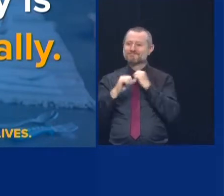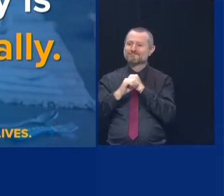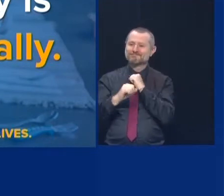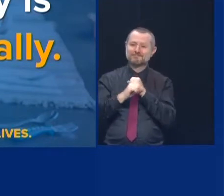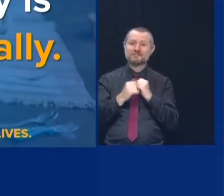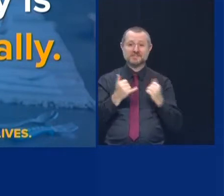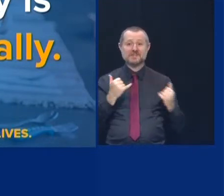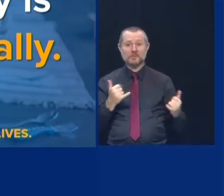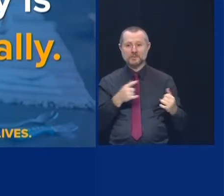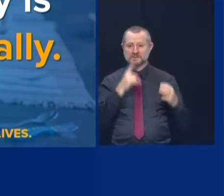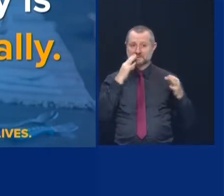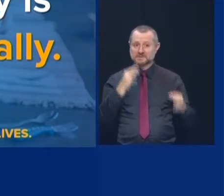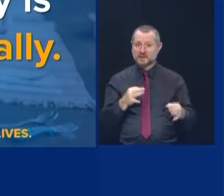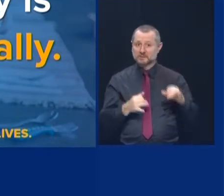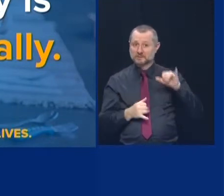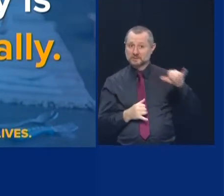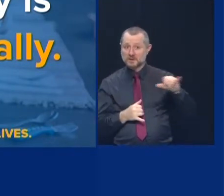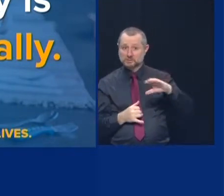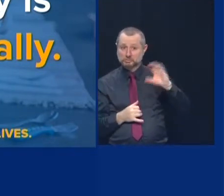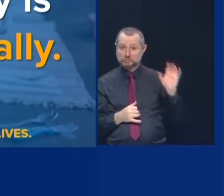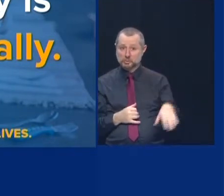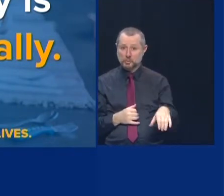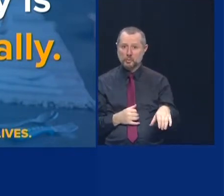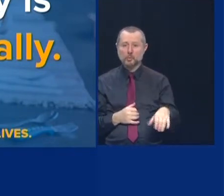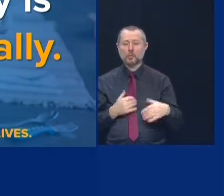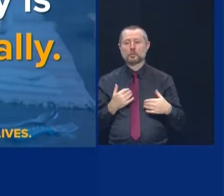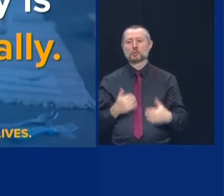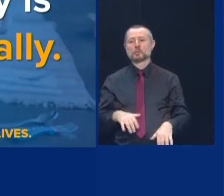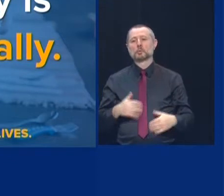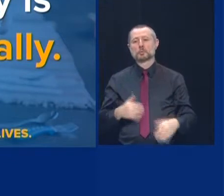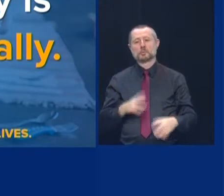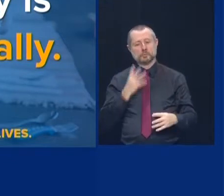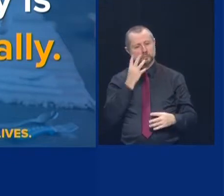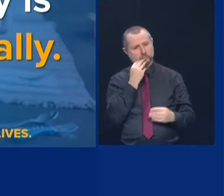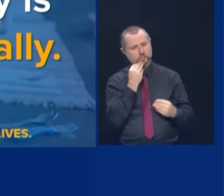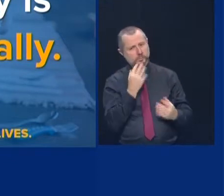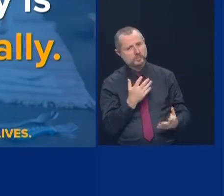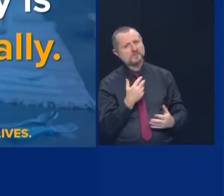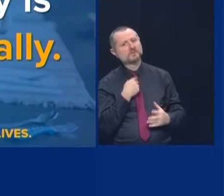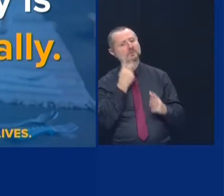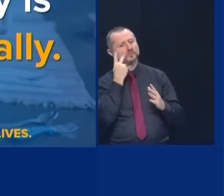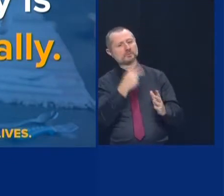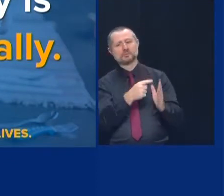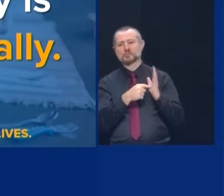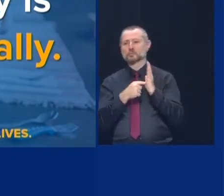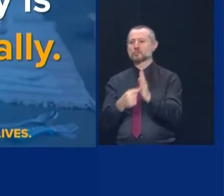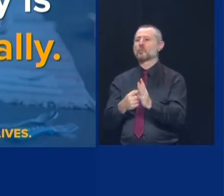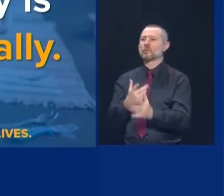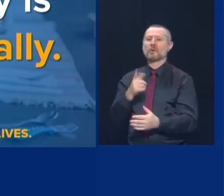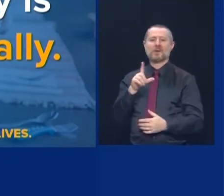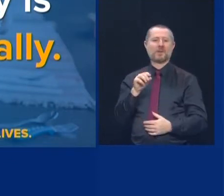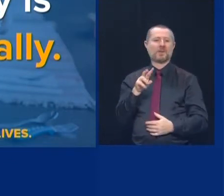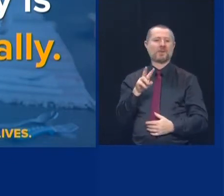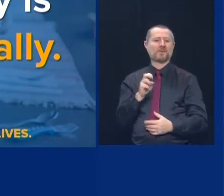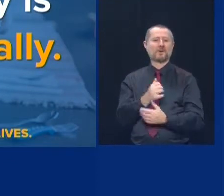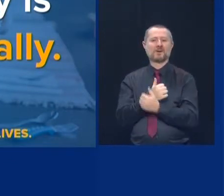HELPED OTHER NEW YORKERS, SHE DID THE MASK UP CAMPAIGN. THE FACT THAT SHE CARES ENOUGH